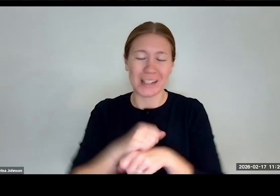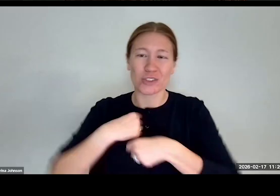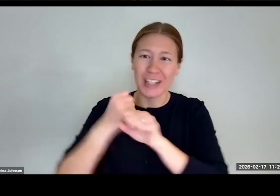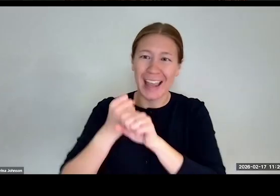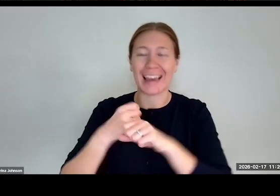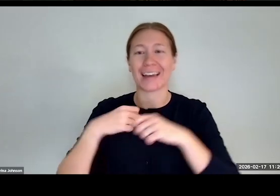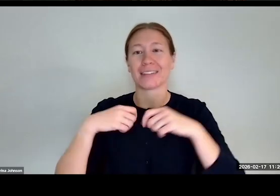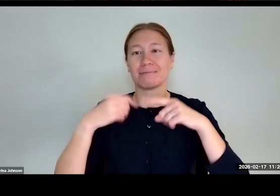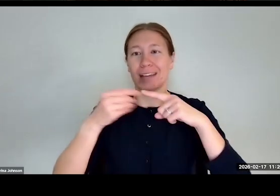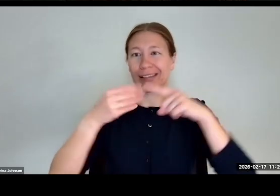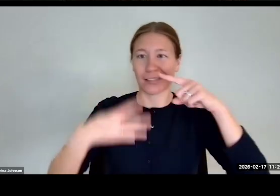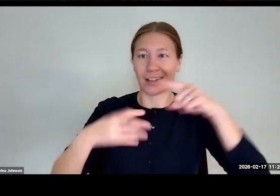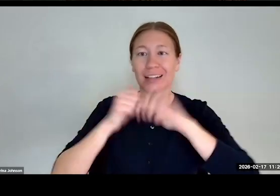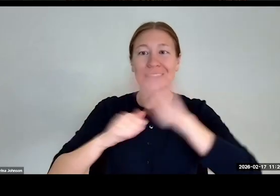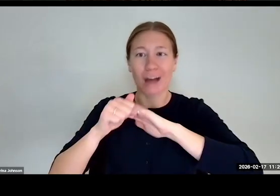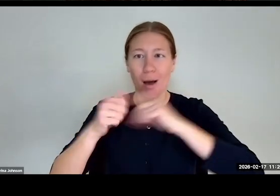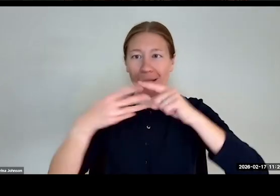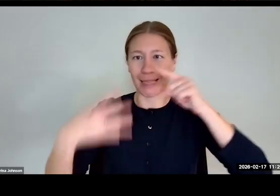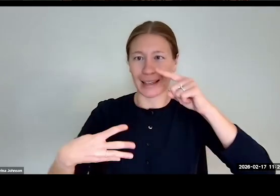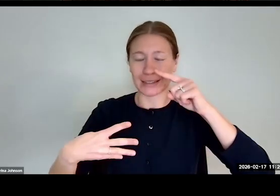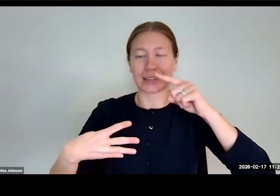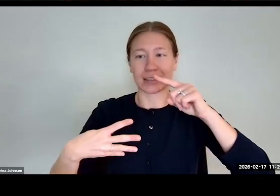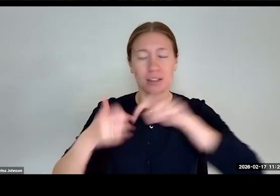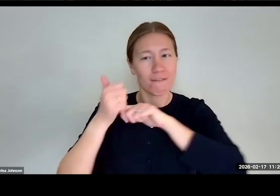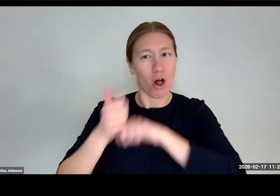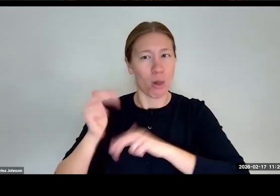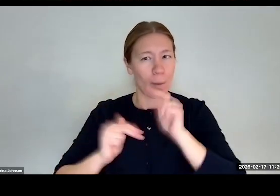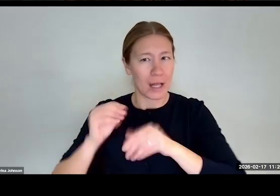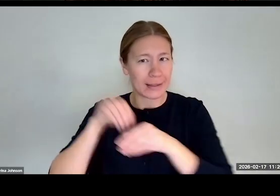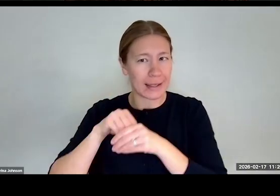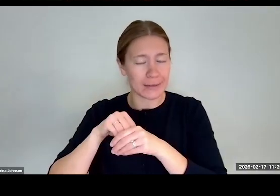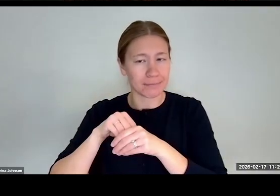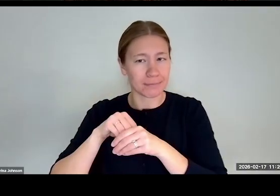it's just going to create the visual look of a sublist item. That's important because assistive technology needs